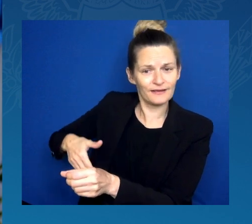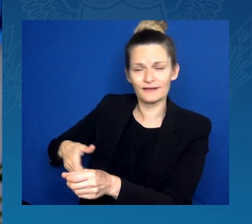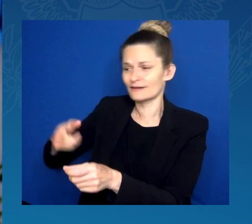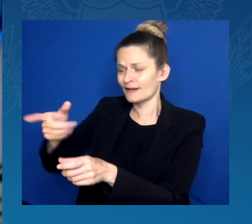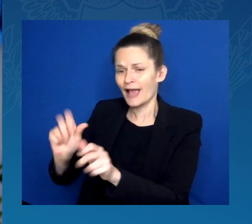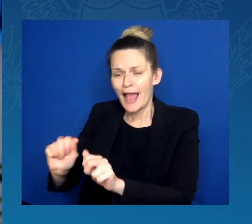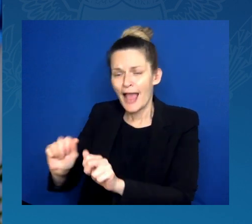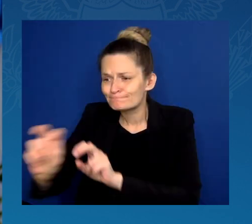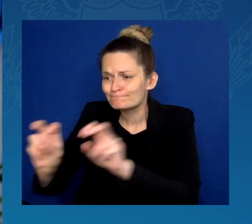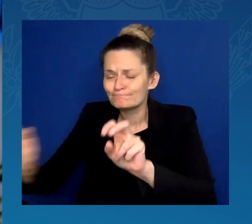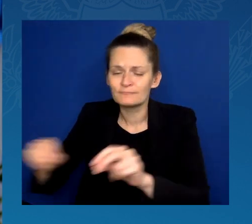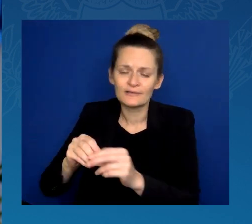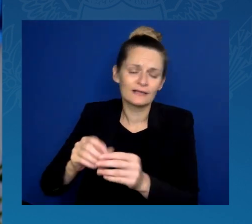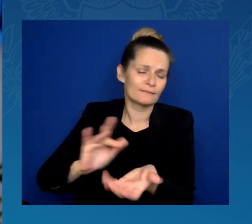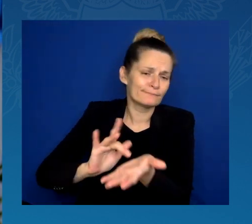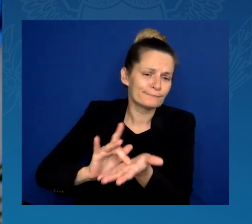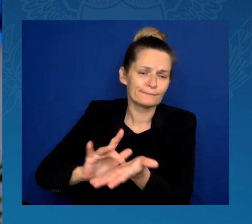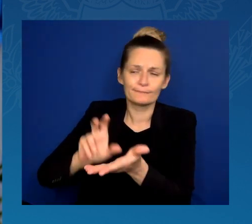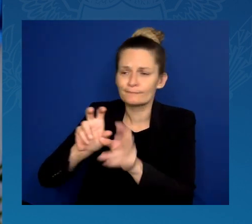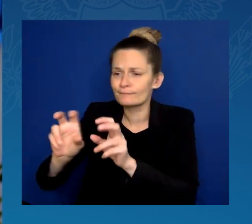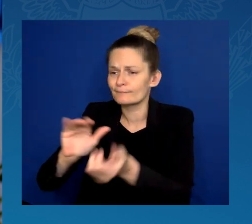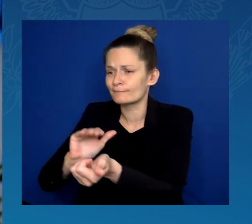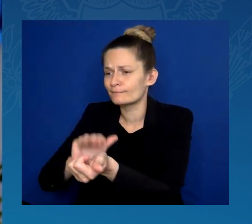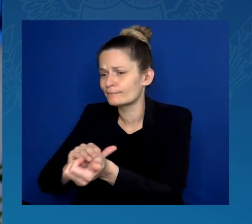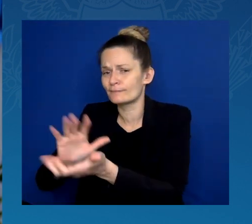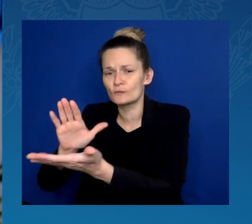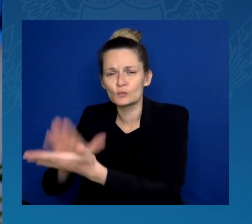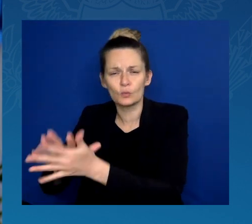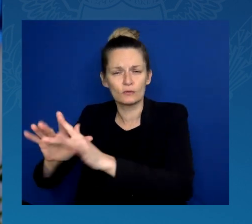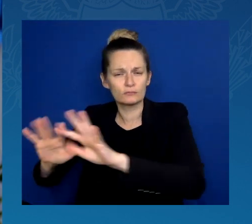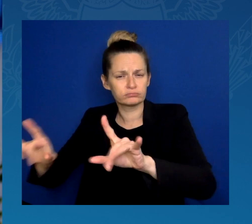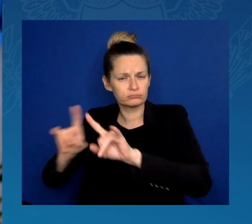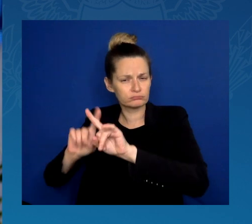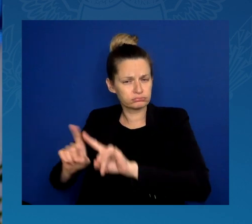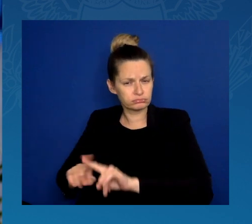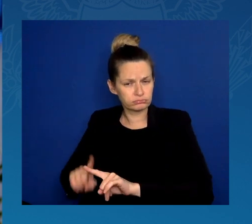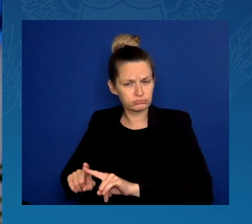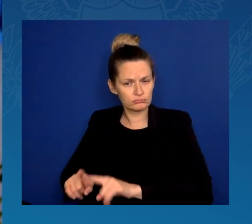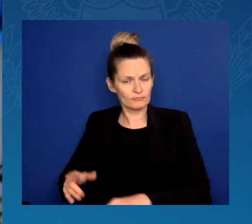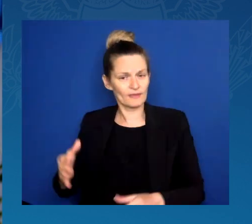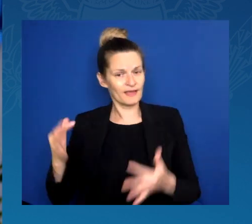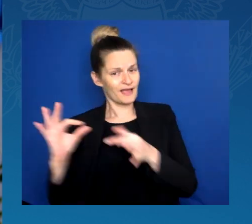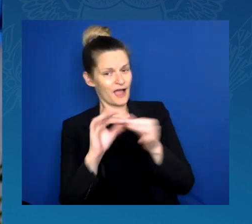Through our White House Labor Task Force, which you've heard about, led with Marty Walsh,